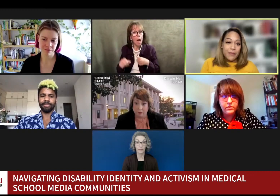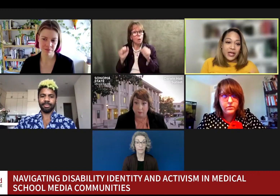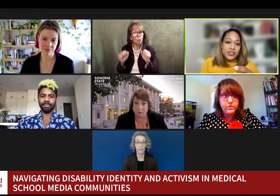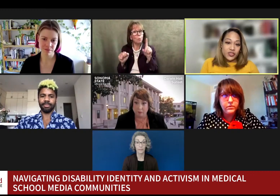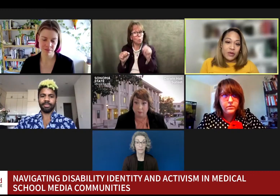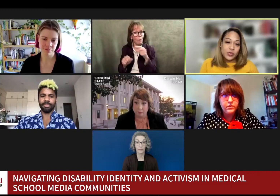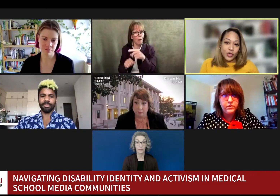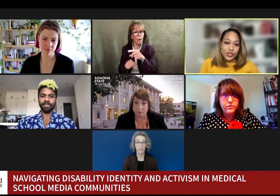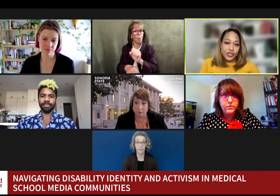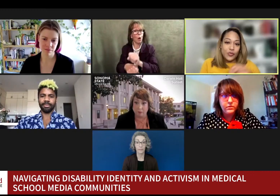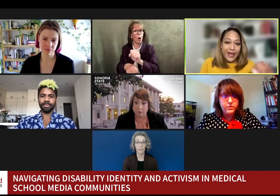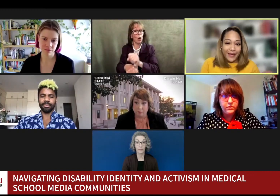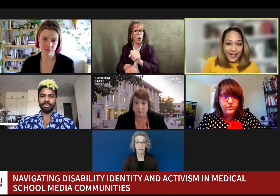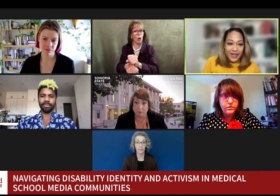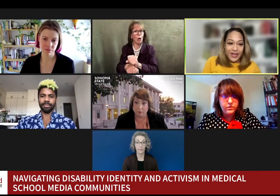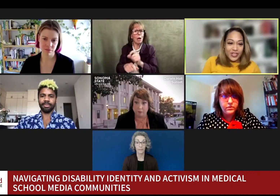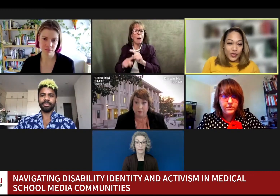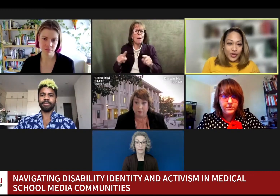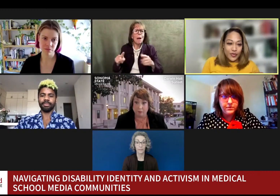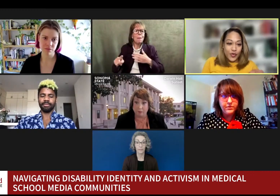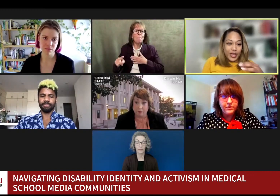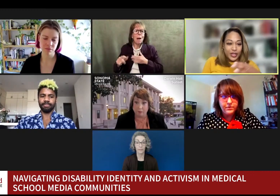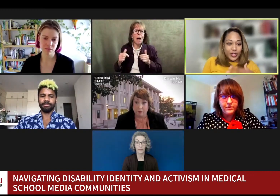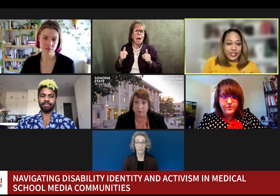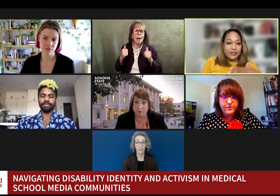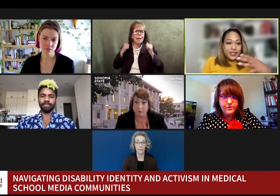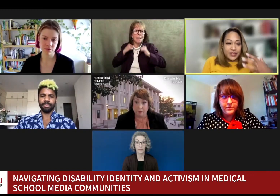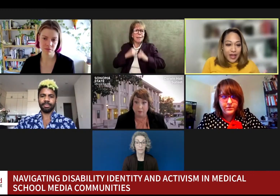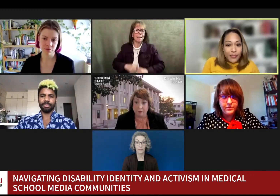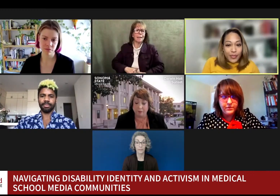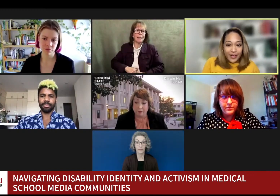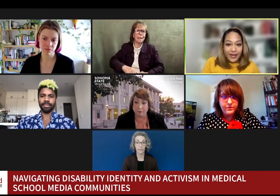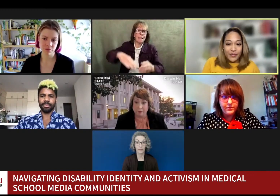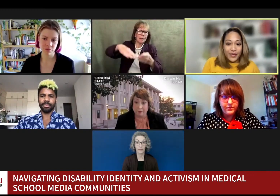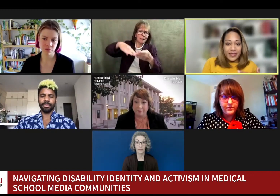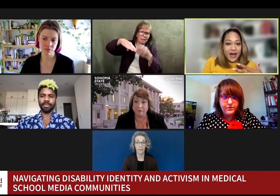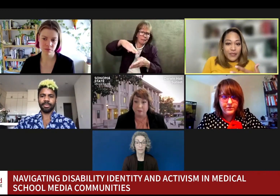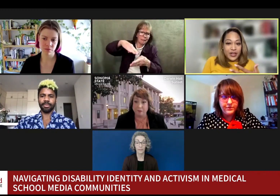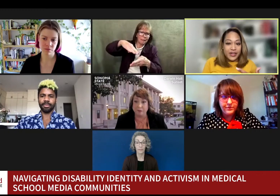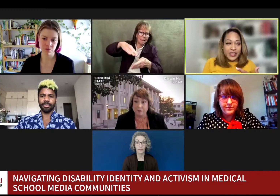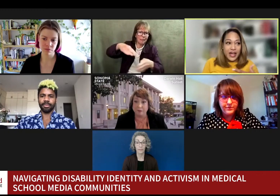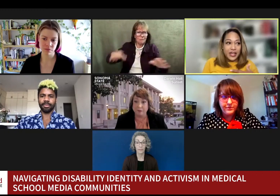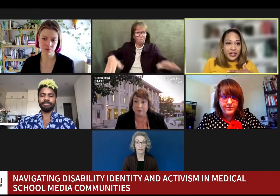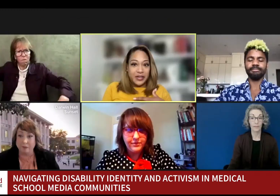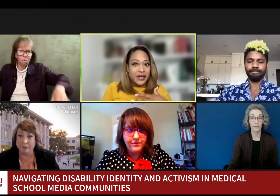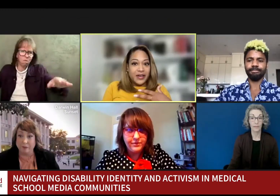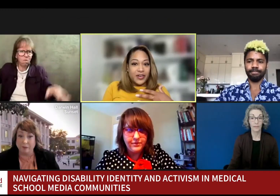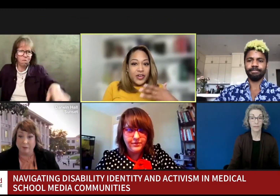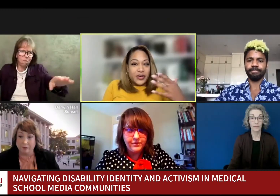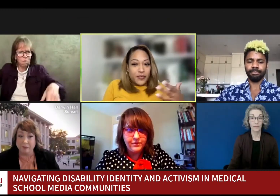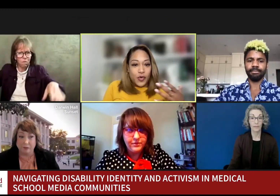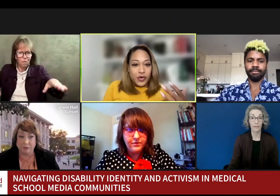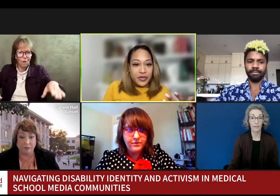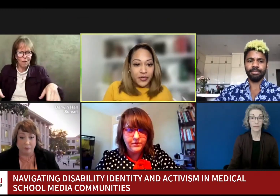My scrubs were too big, so therefore they looked sloppy but not because I couldn't afford different scrubs but